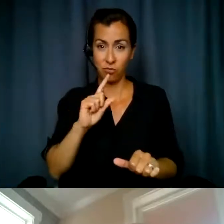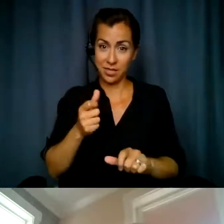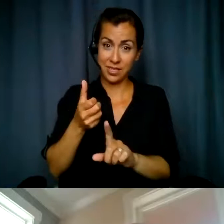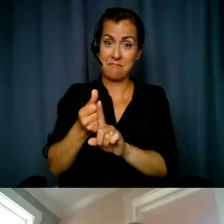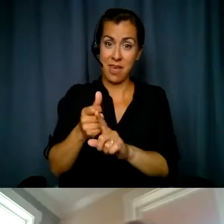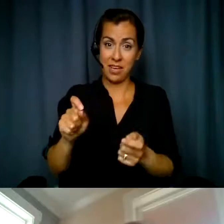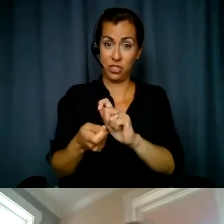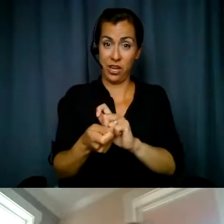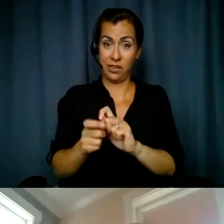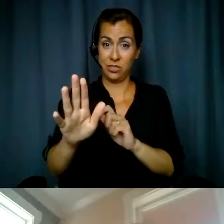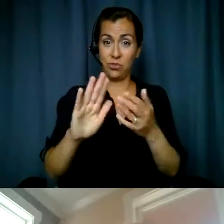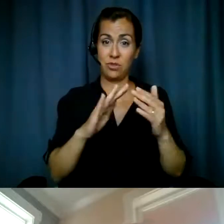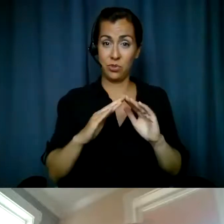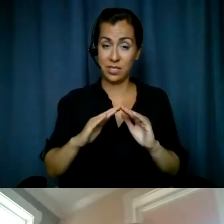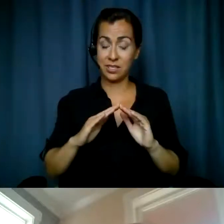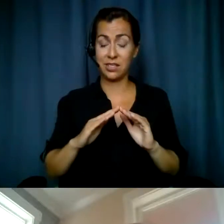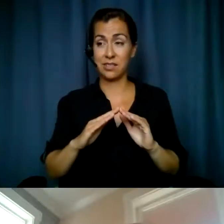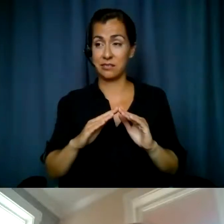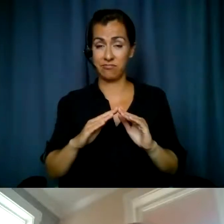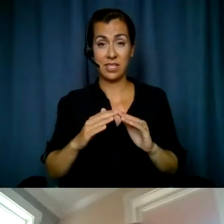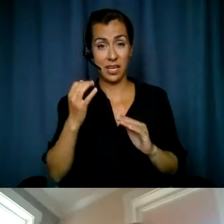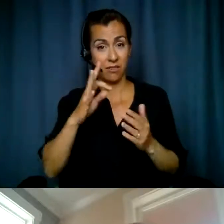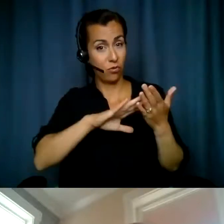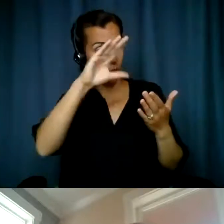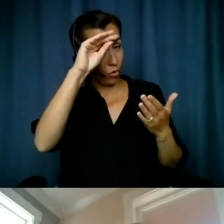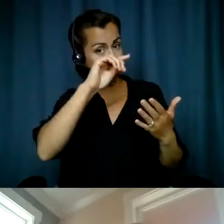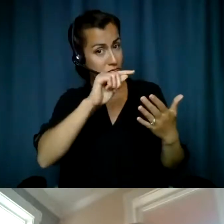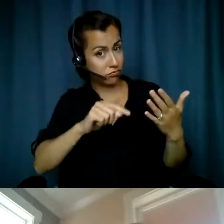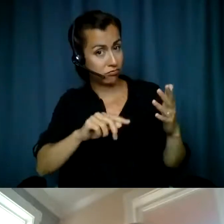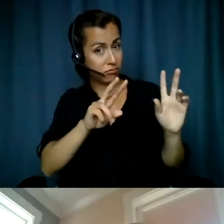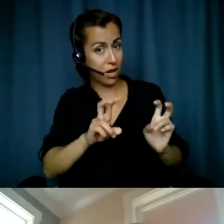I was starting to share about our voter accessibility project at the